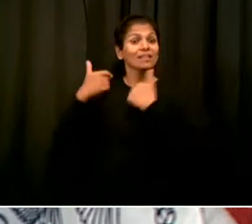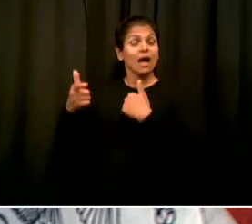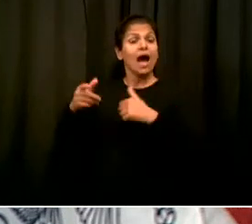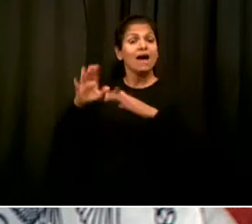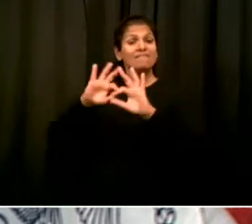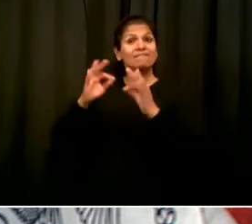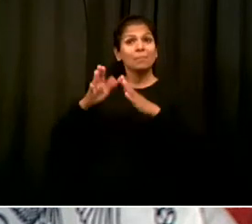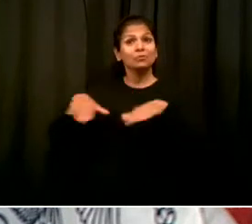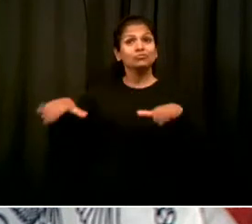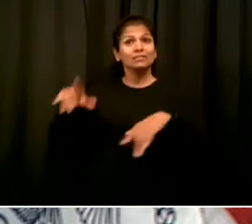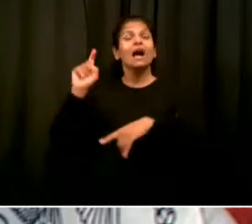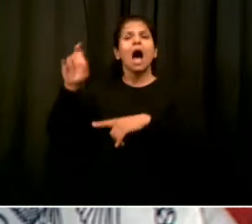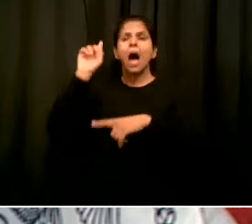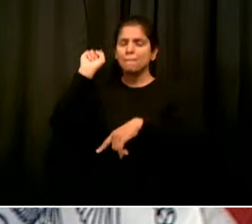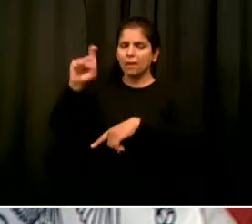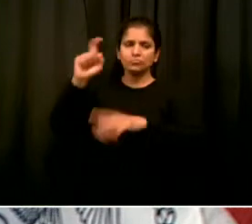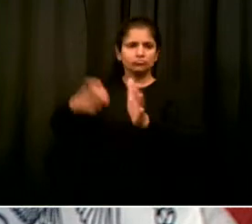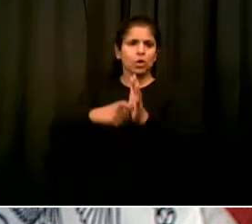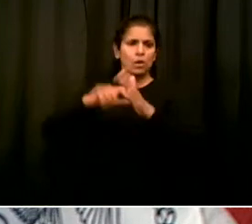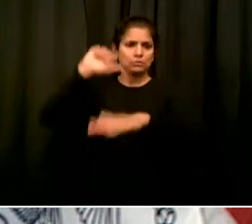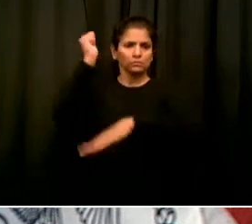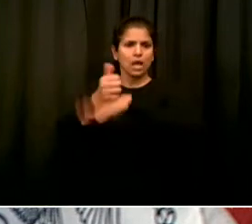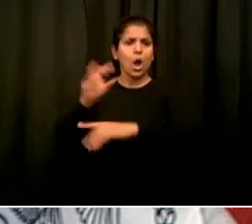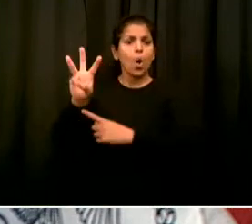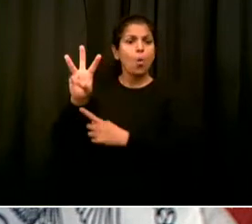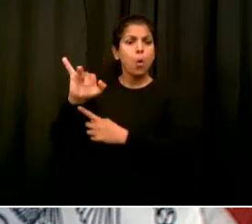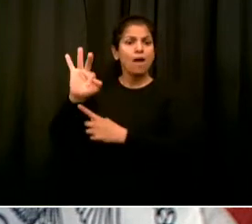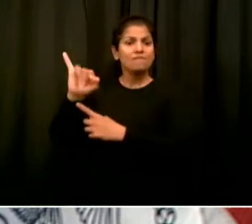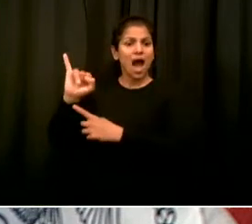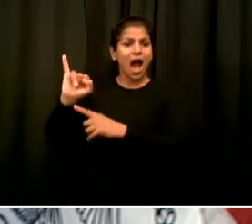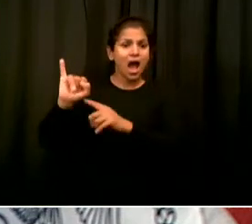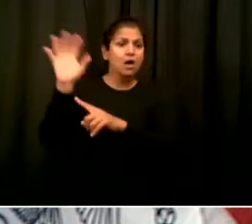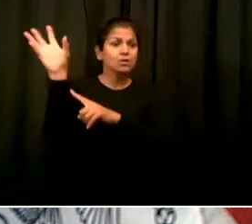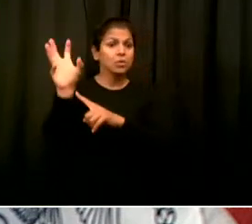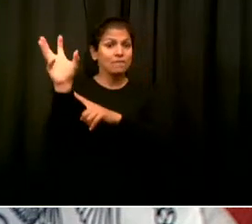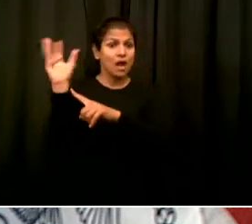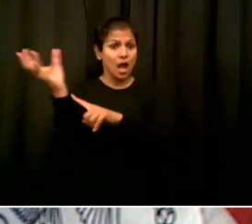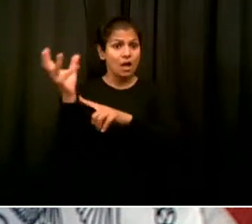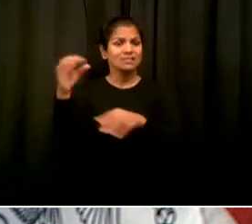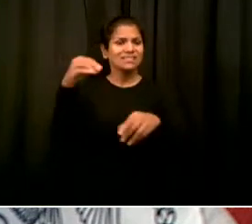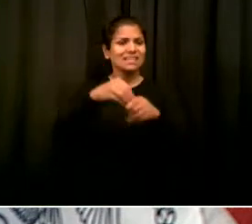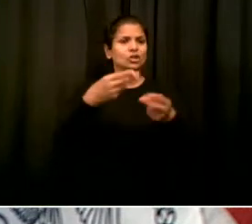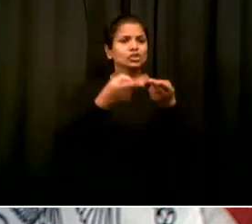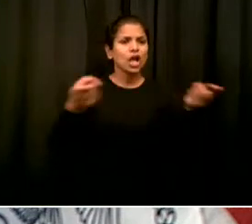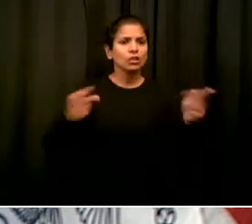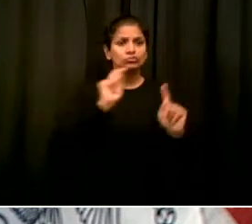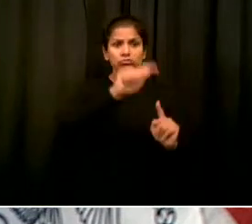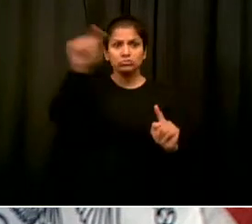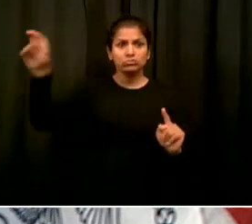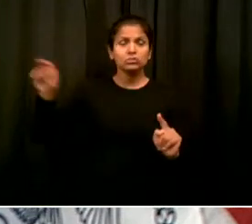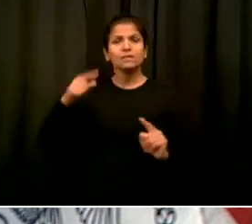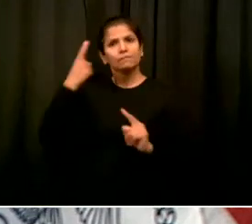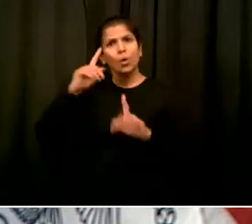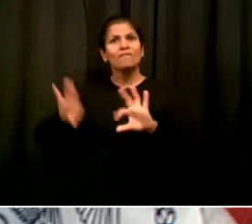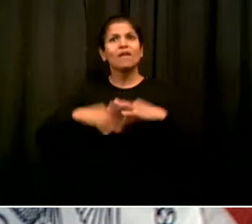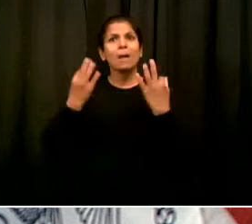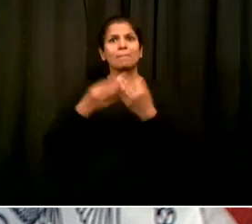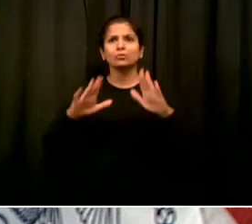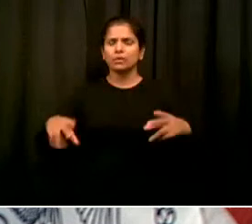PLACE. SOME SHELTERS, THAT WILL BE EASIER THAN OTHERS BUT DEPENDING ON THE PHYSICAL REALITY. I WANT TO MAKE SURE THE KIDS